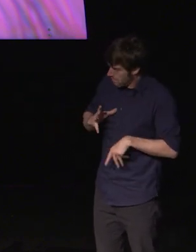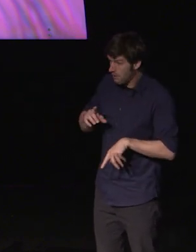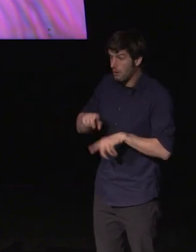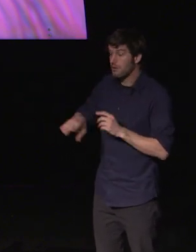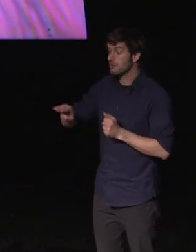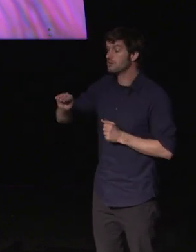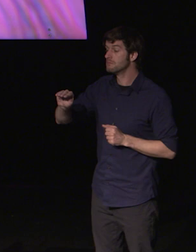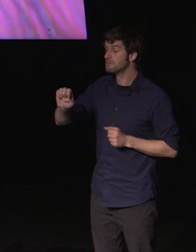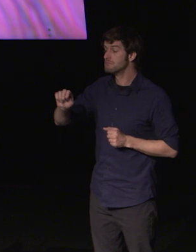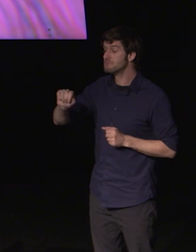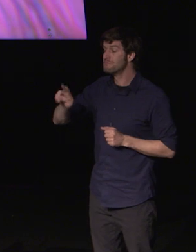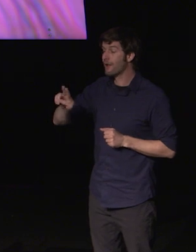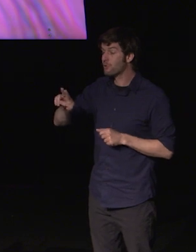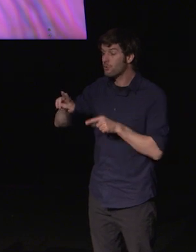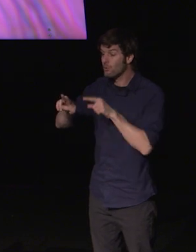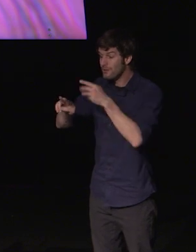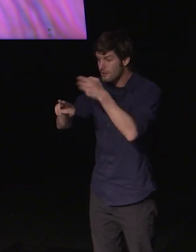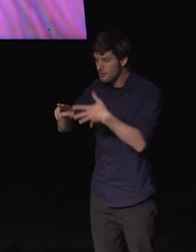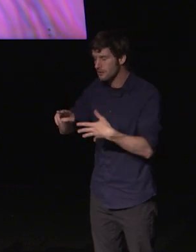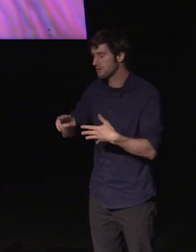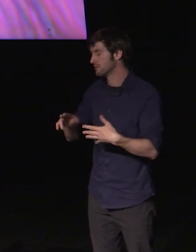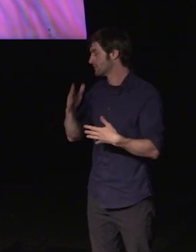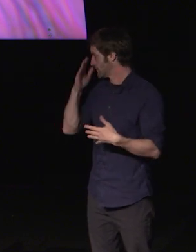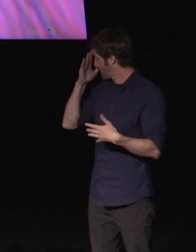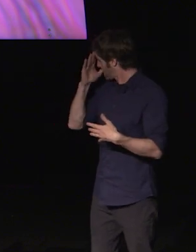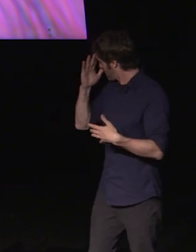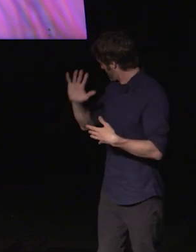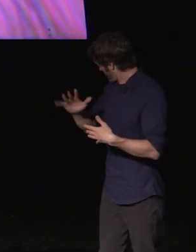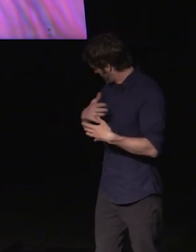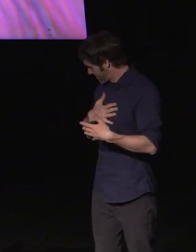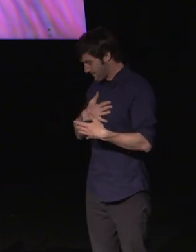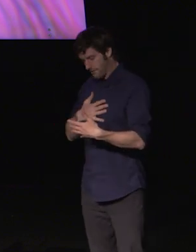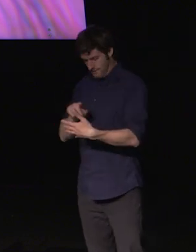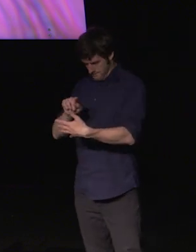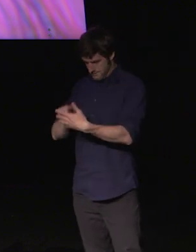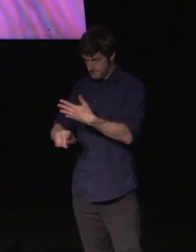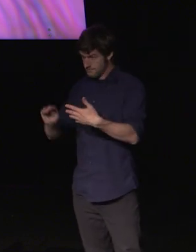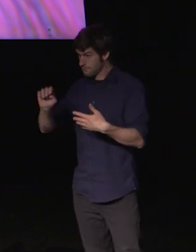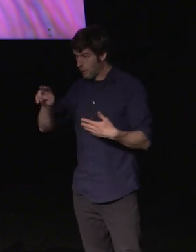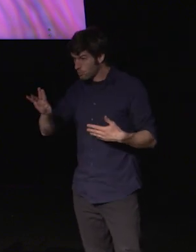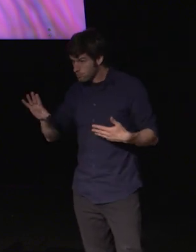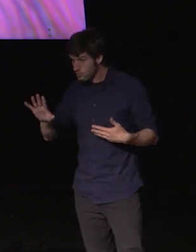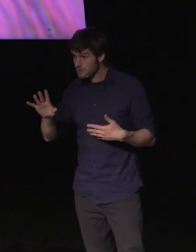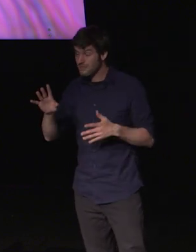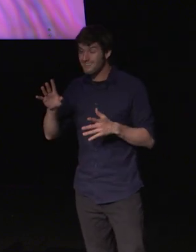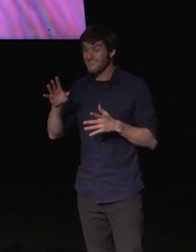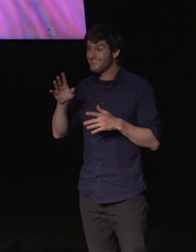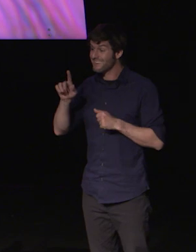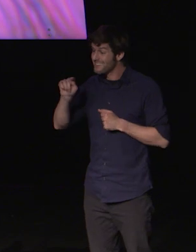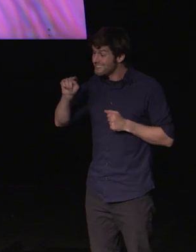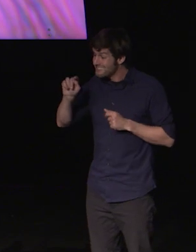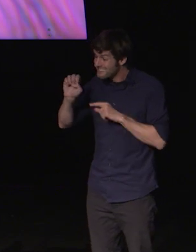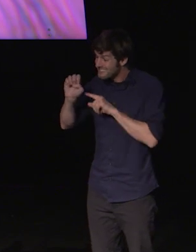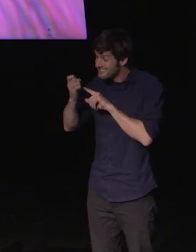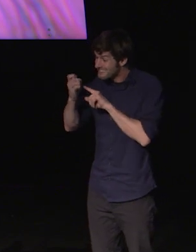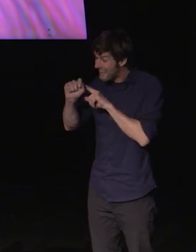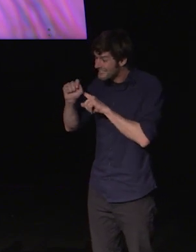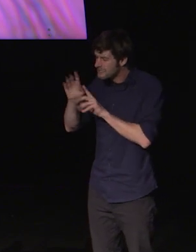LAUGHS Mhm. Tiny. -Essentially, the text was just unfortunately way too small,